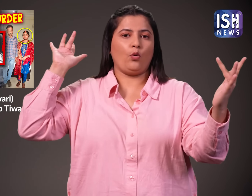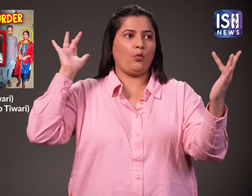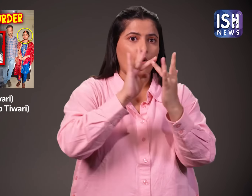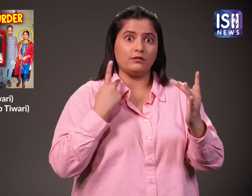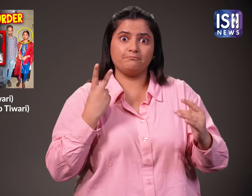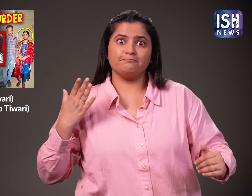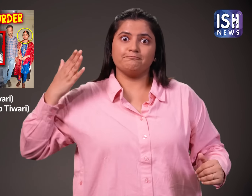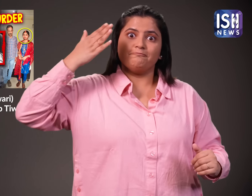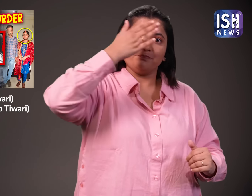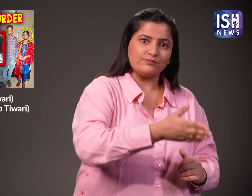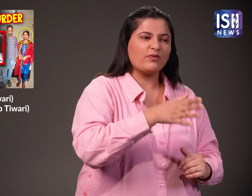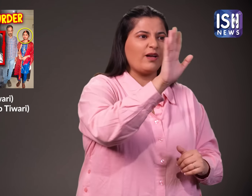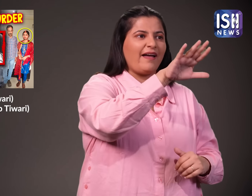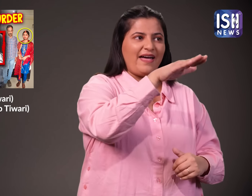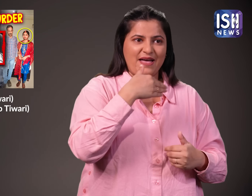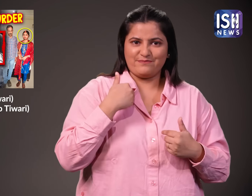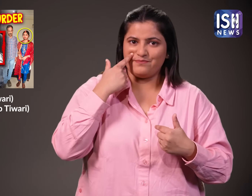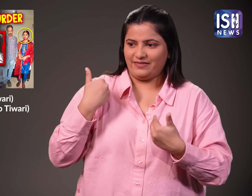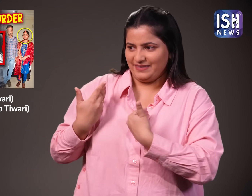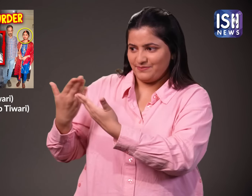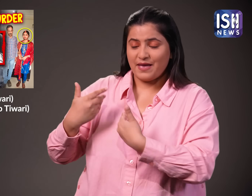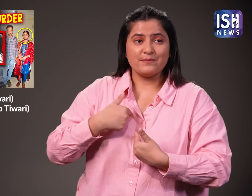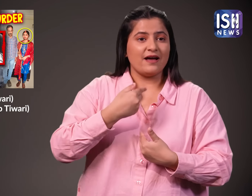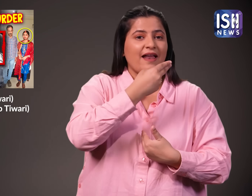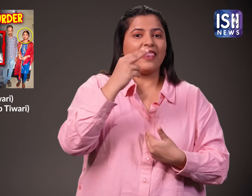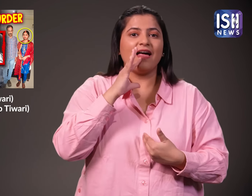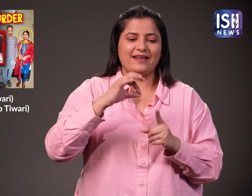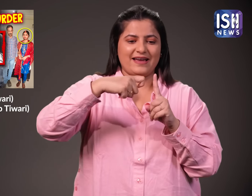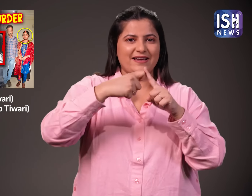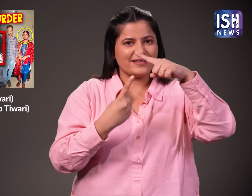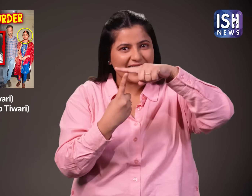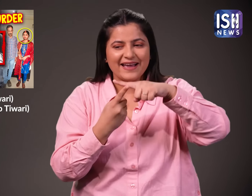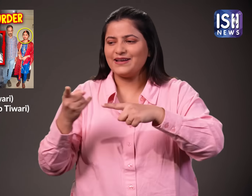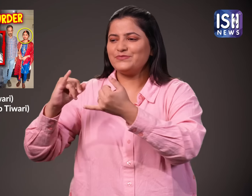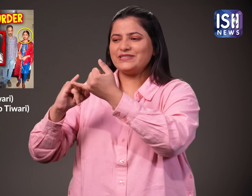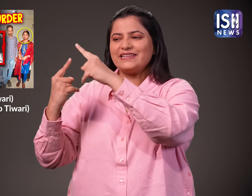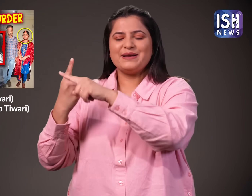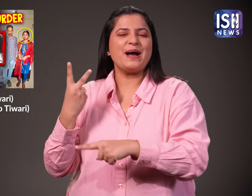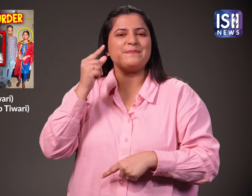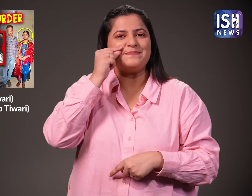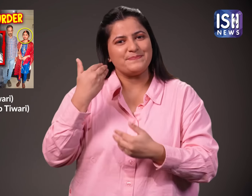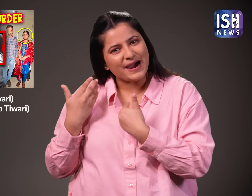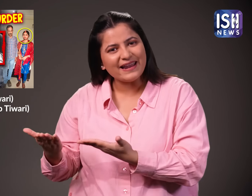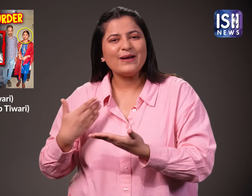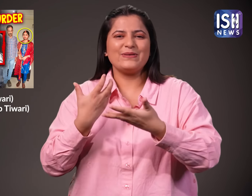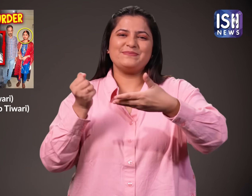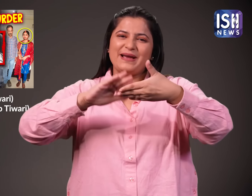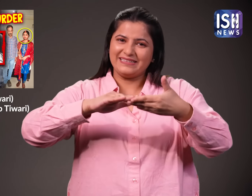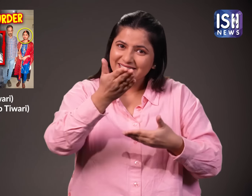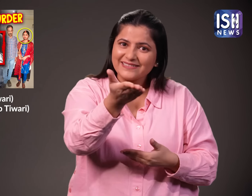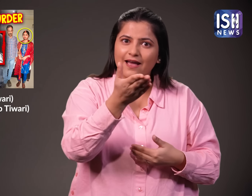They posed as siblings, Khushi and Sandeep Tiwari, and visited Indrakumar's home with a marriage proposal.